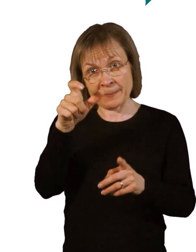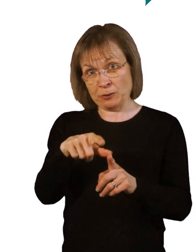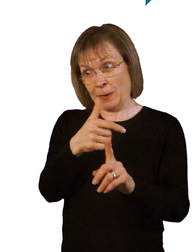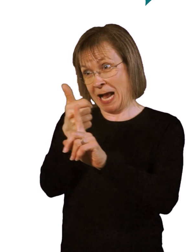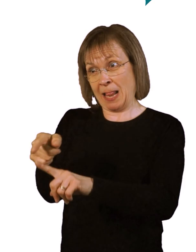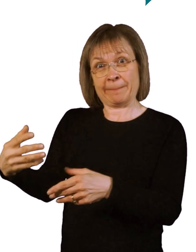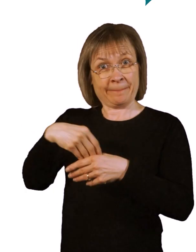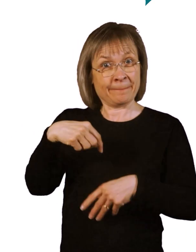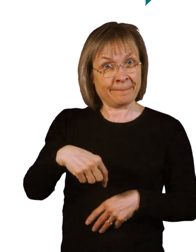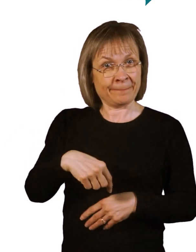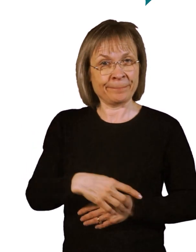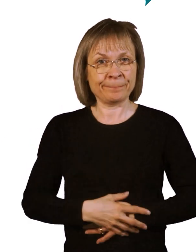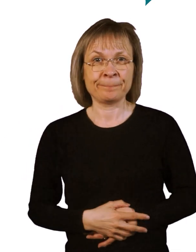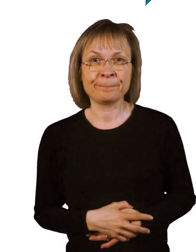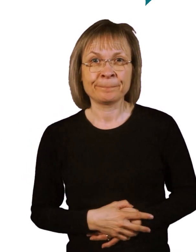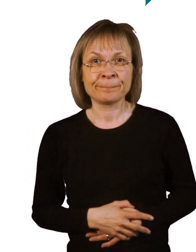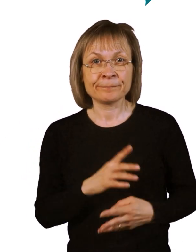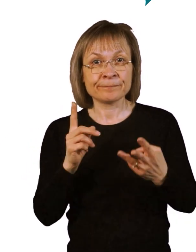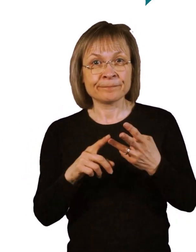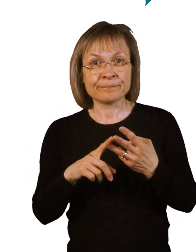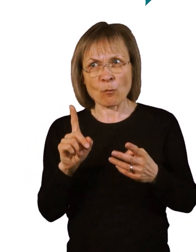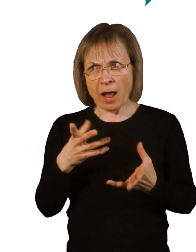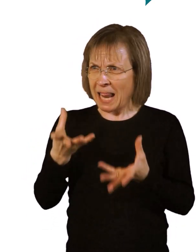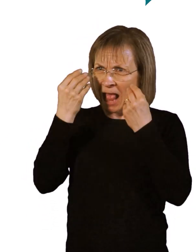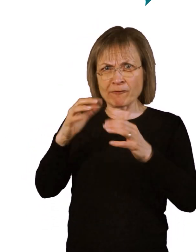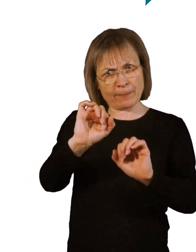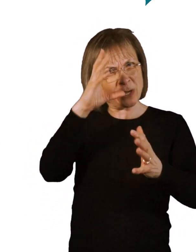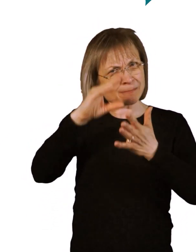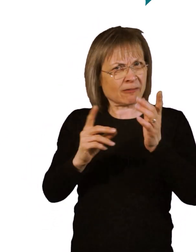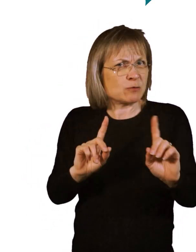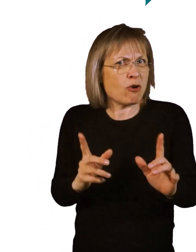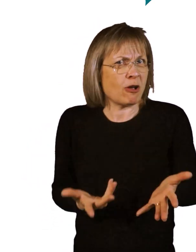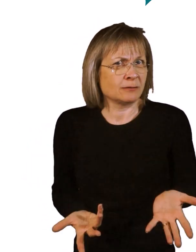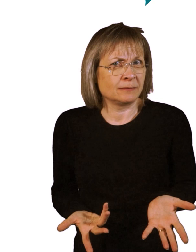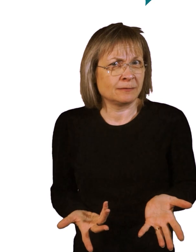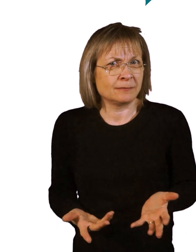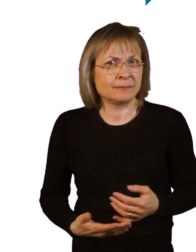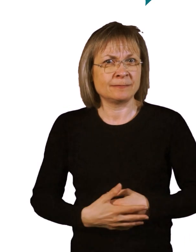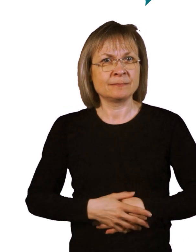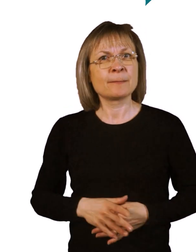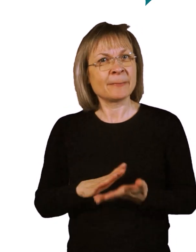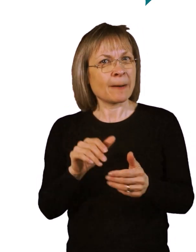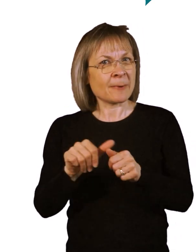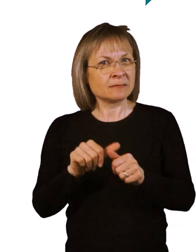or the person you are helping to take part? And what lessons do you think we should learn from your experiences?